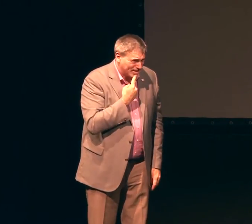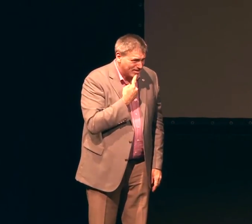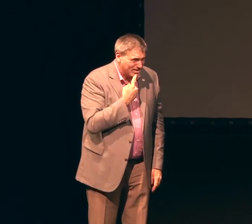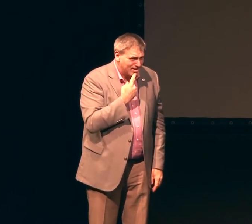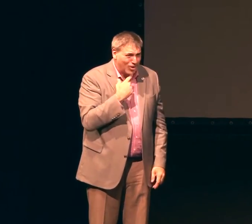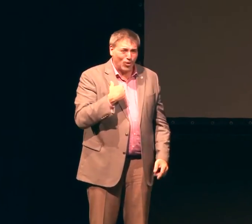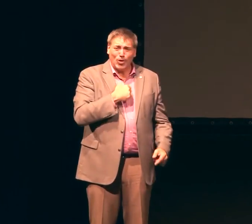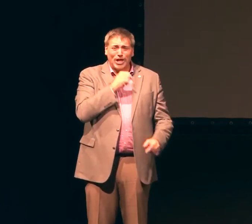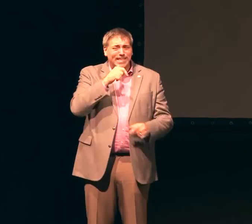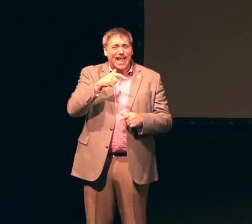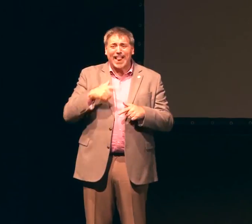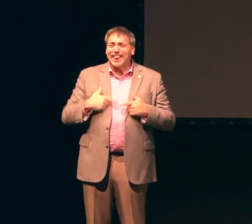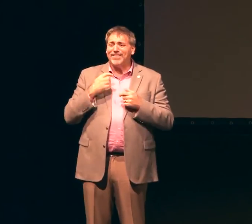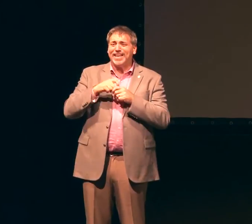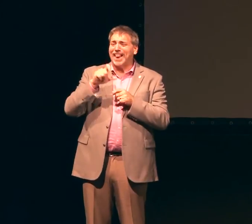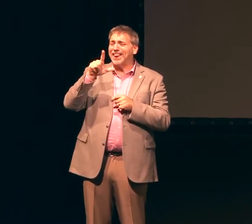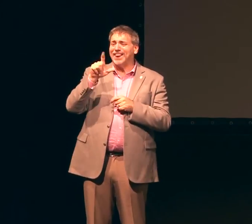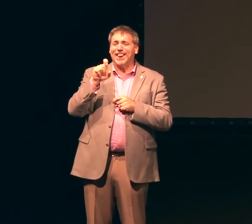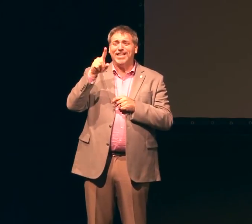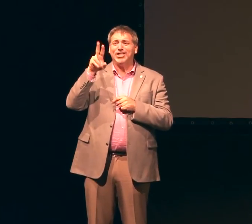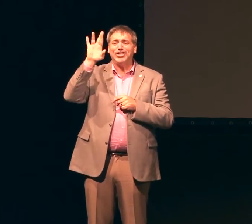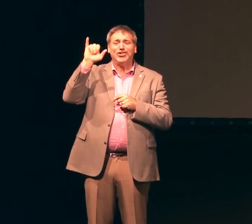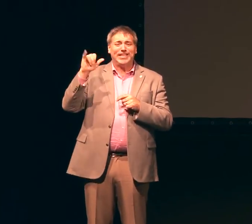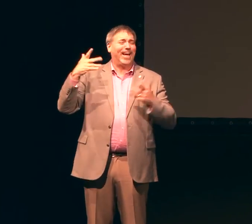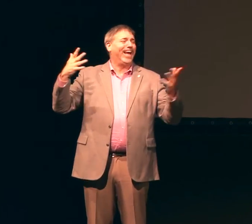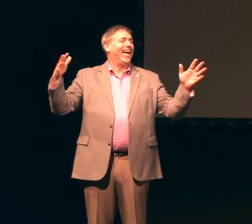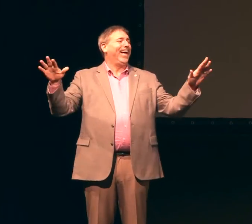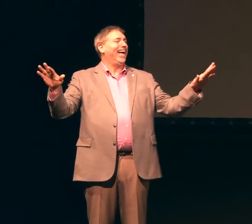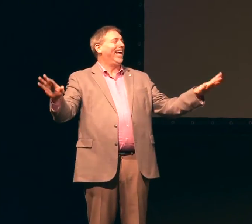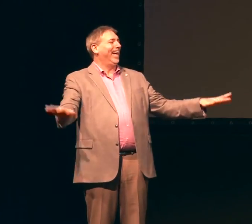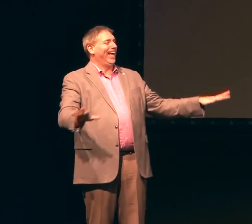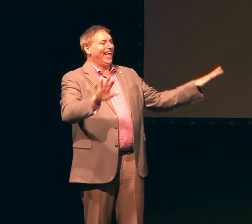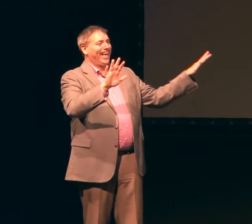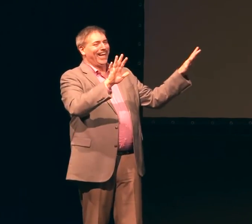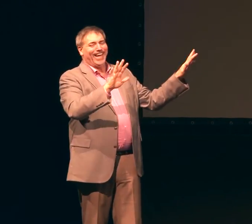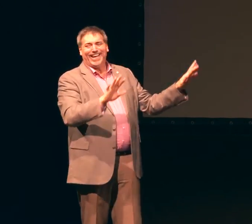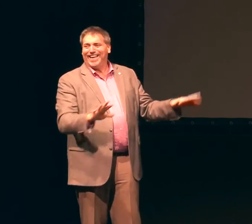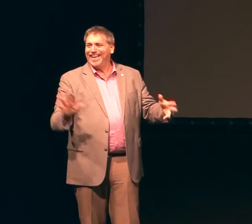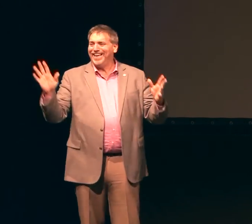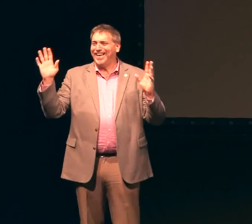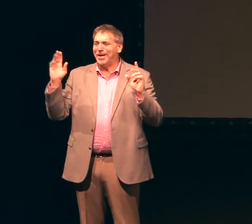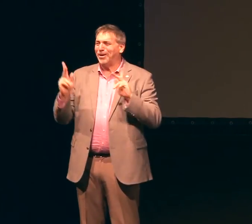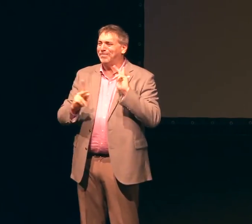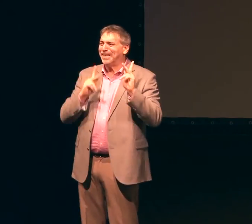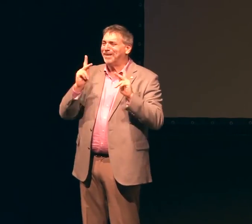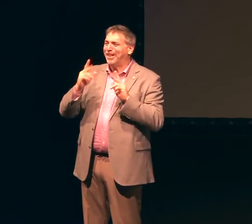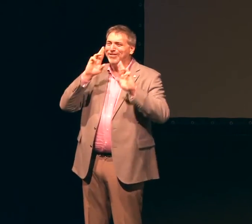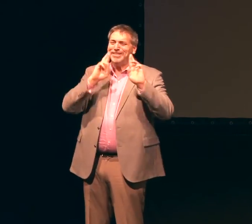that we do have to understand, this is serious. We're not living in luxury where everything